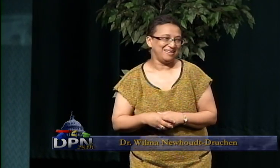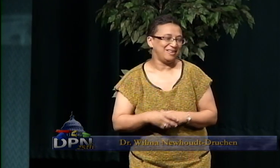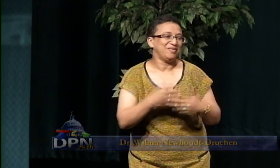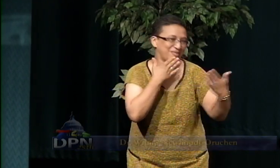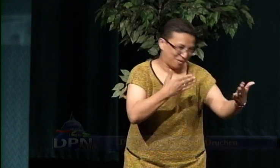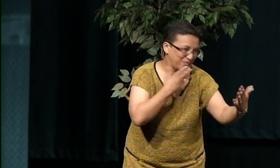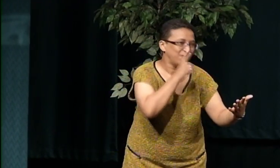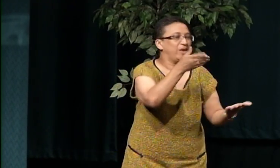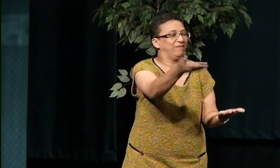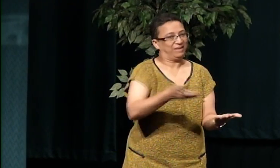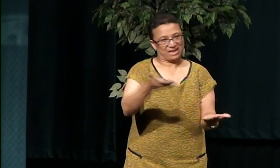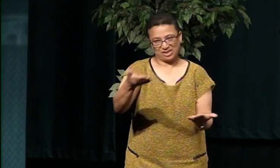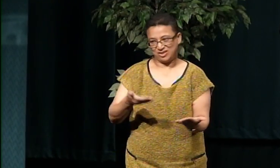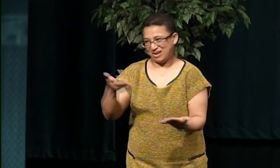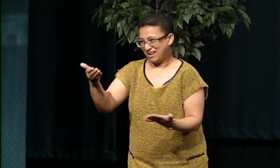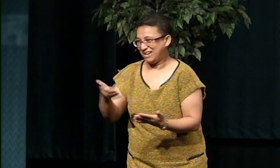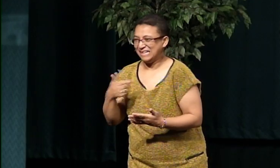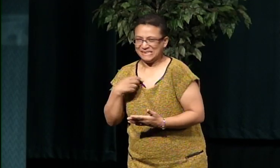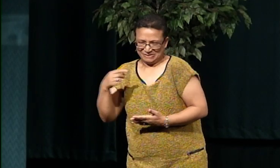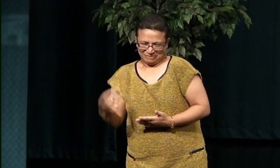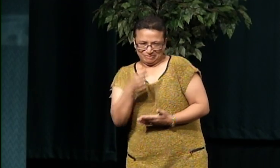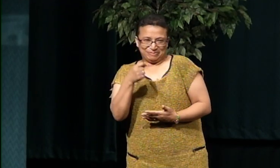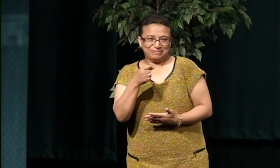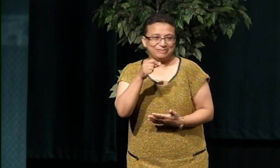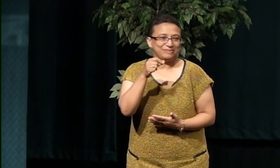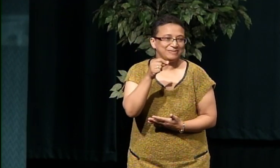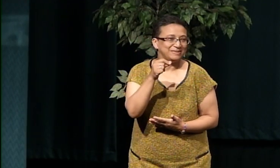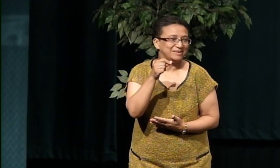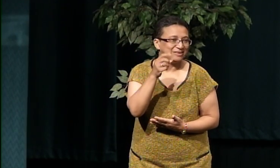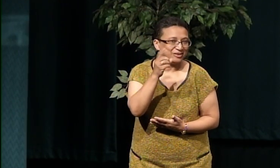And thank you for the invitation.